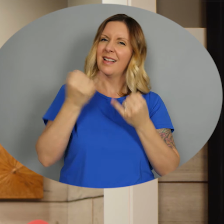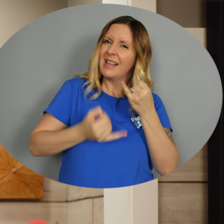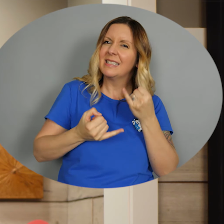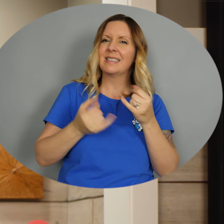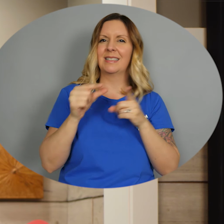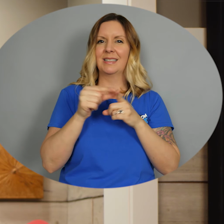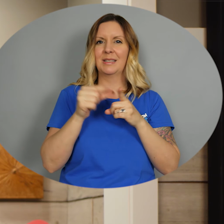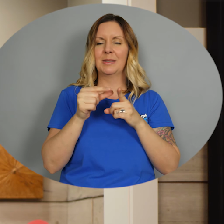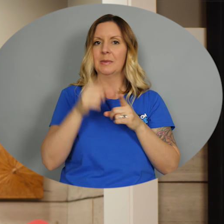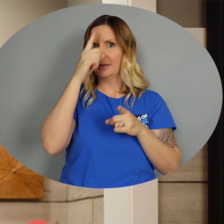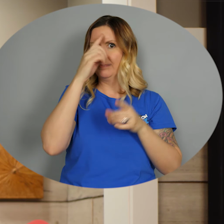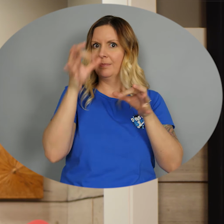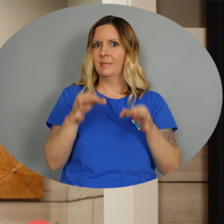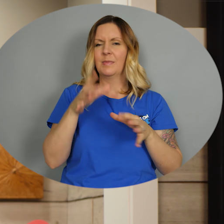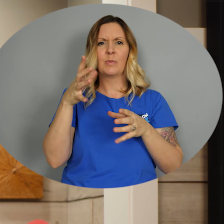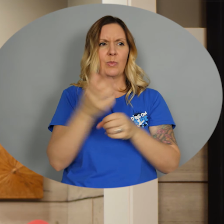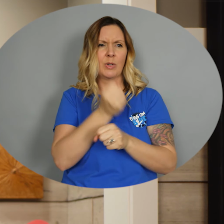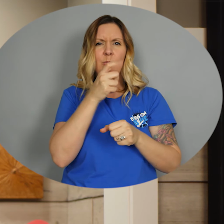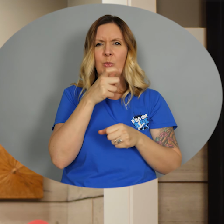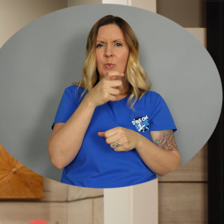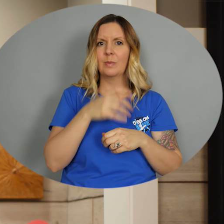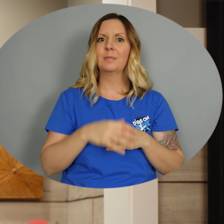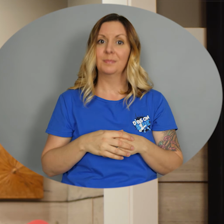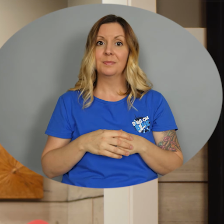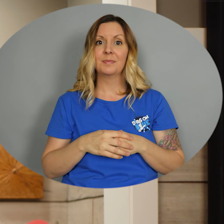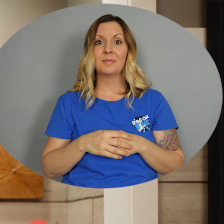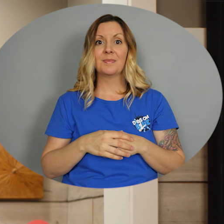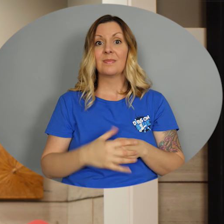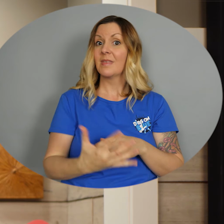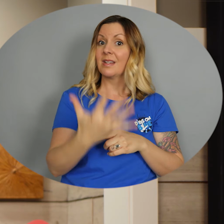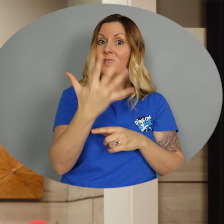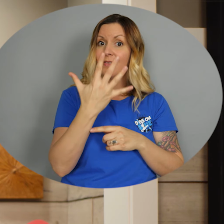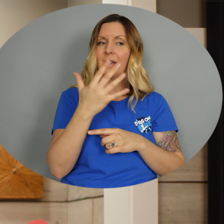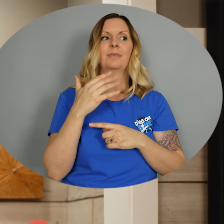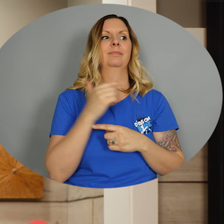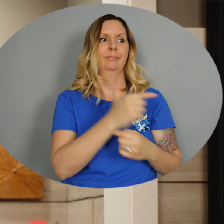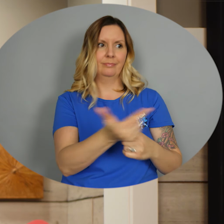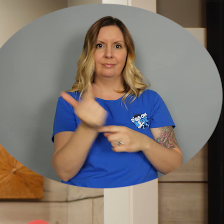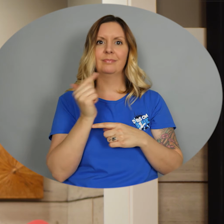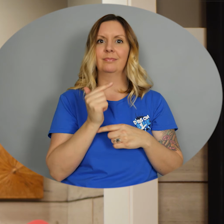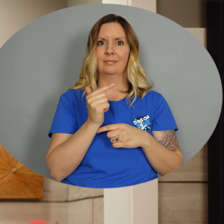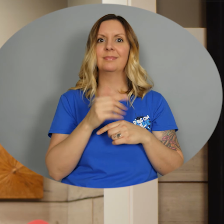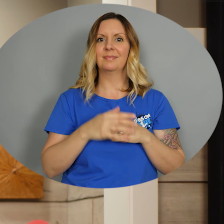your final word created in that last round which will determine if you’re the winner.